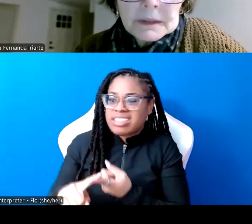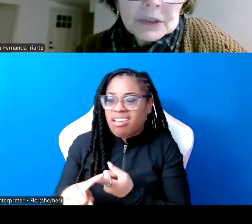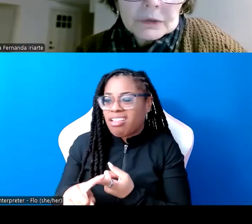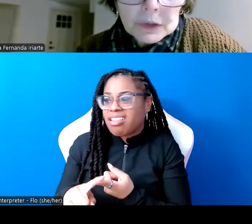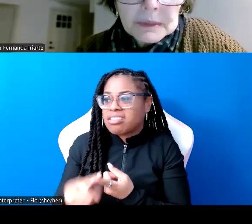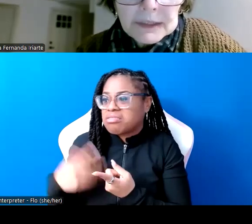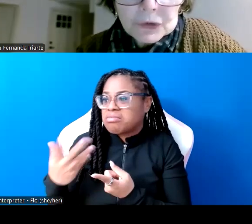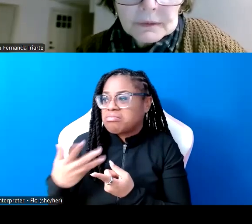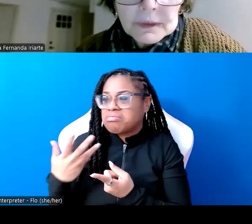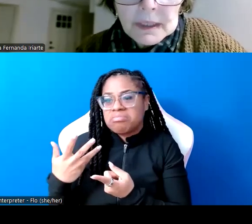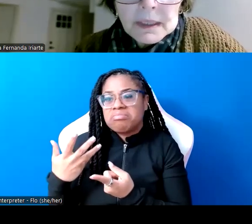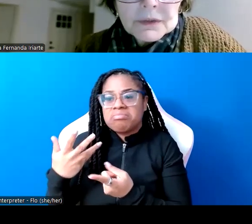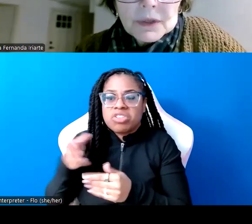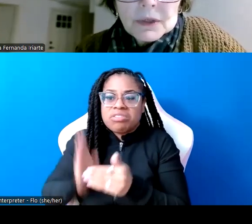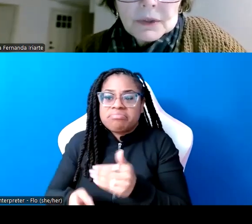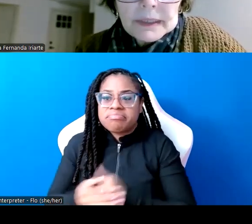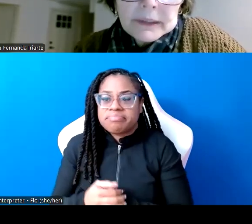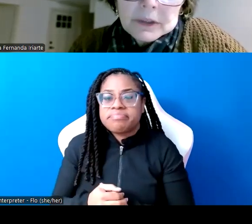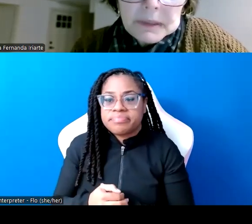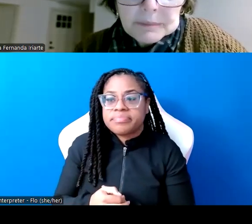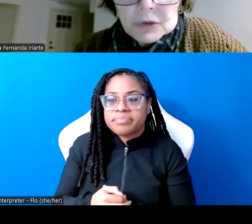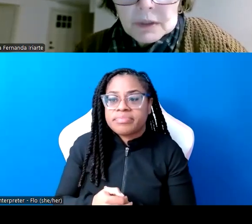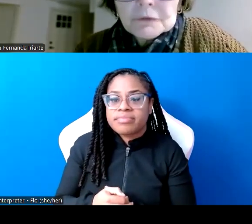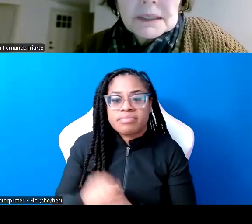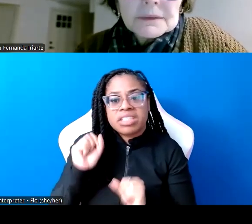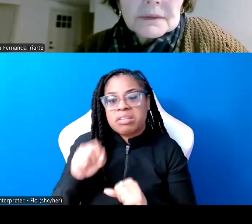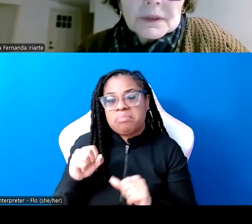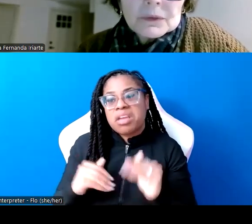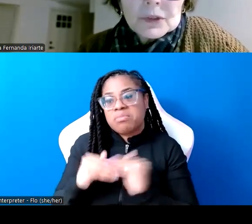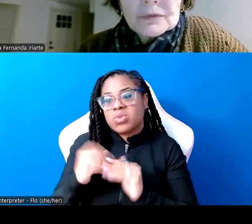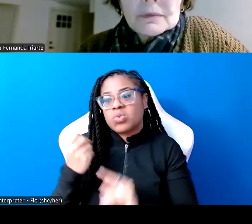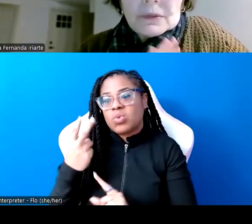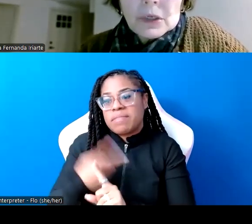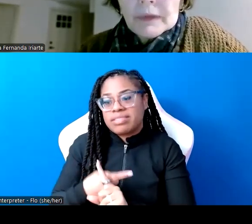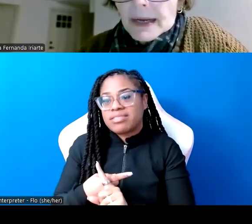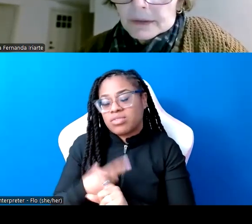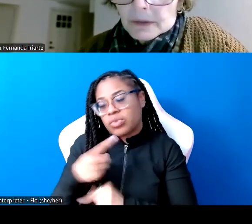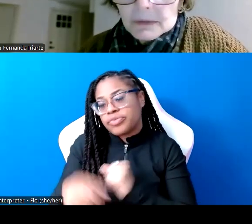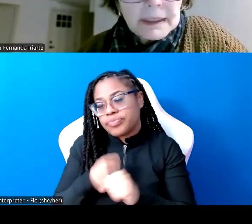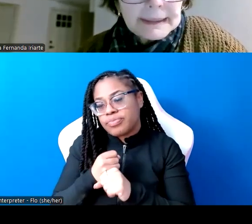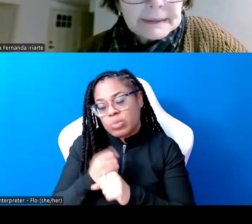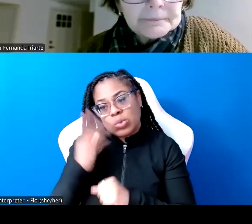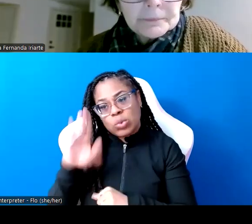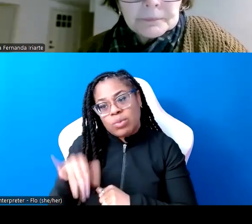until termination. So and it could be up to 12 months. So just know that